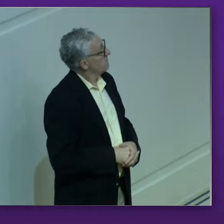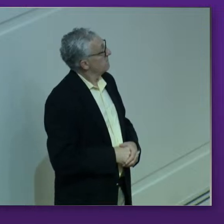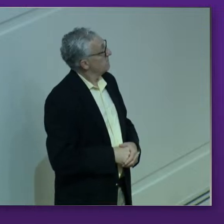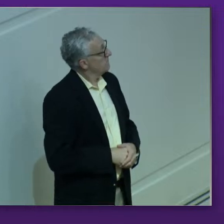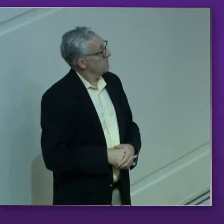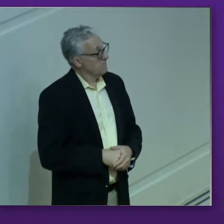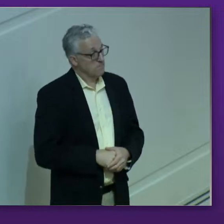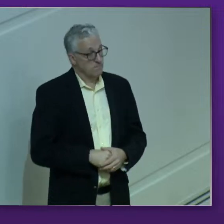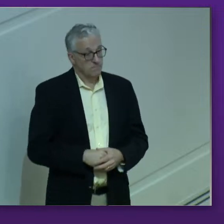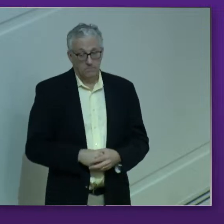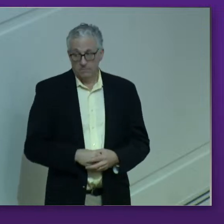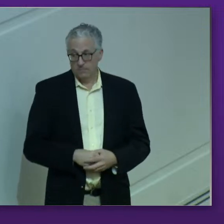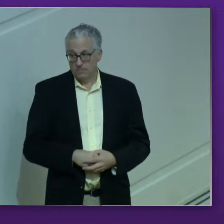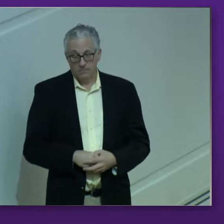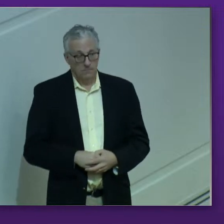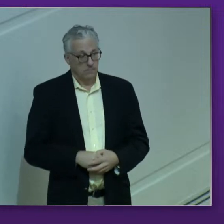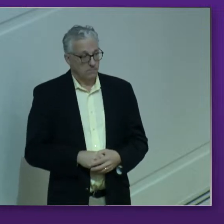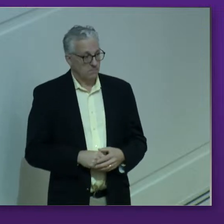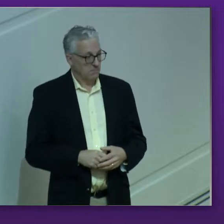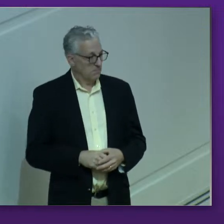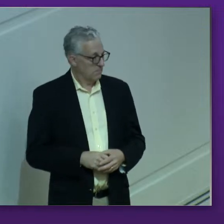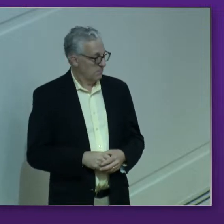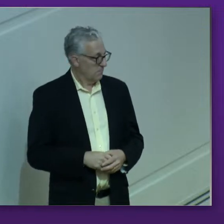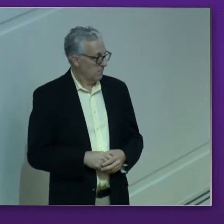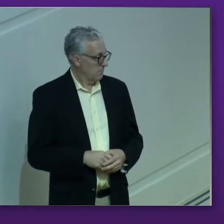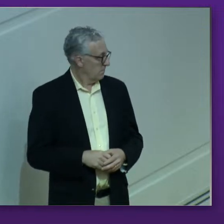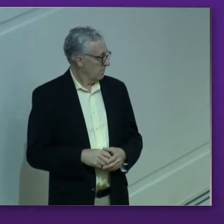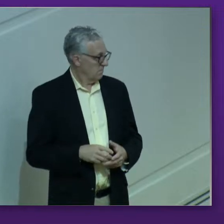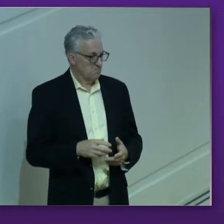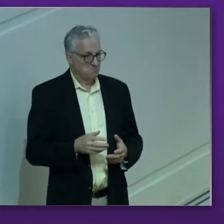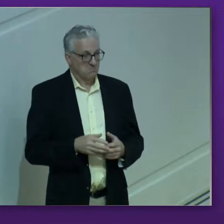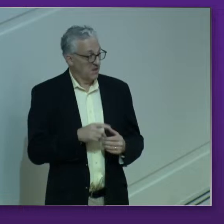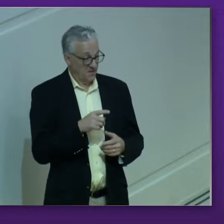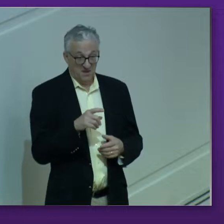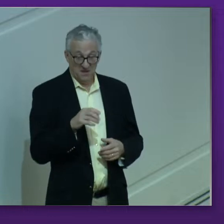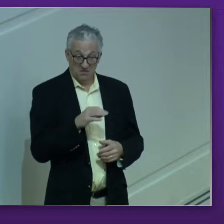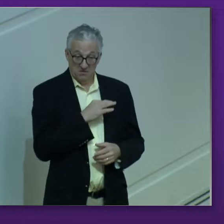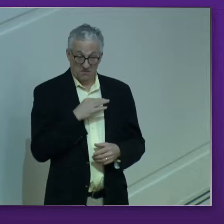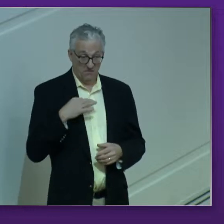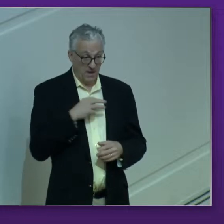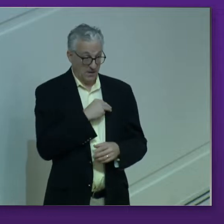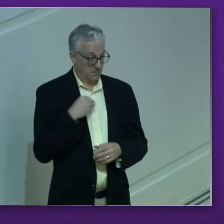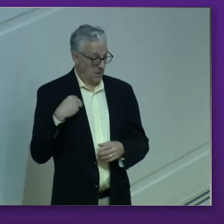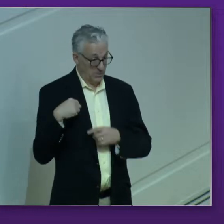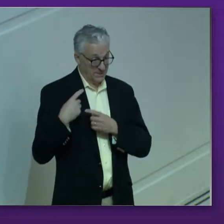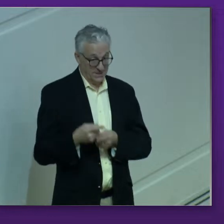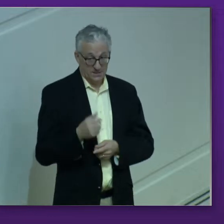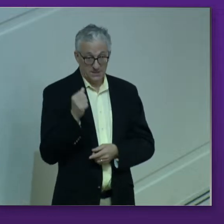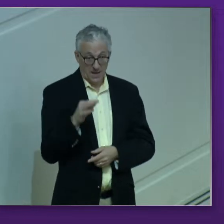[LISTING NAMES] FROM WORKFORCE DEVELOPMENT AND CONTINUING EDUCATION TO THE STAGE.